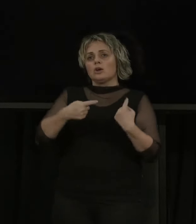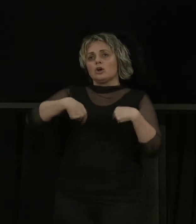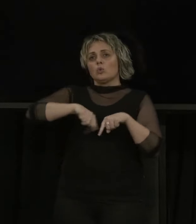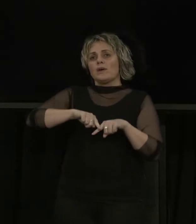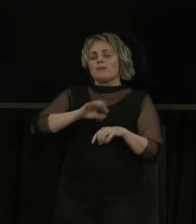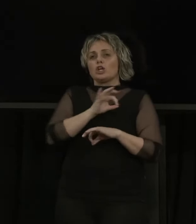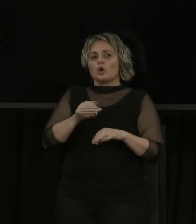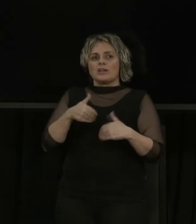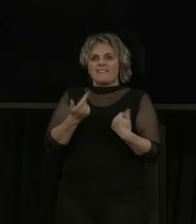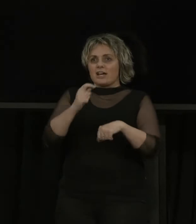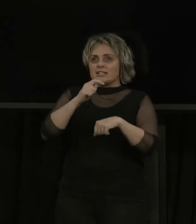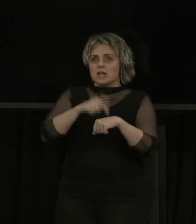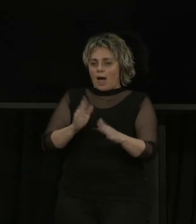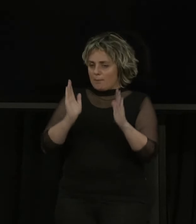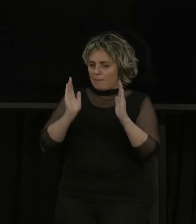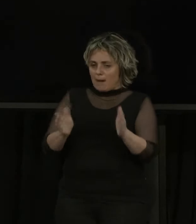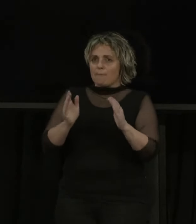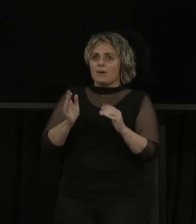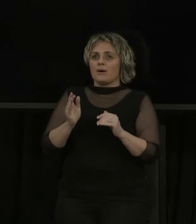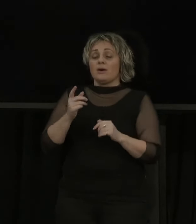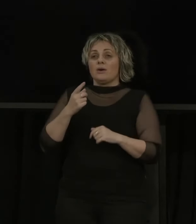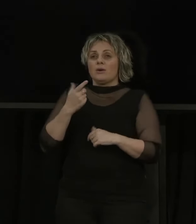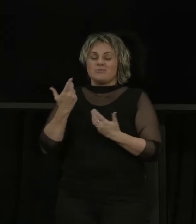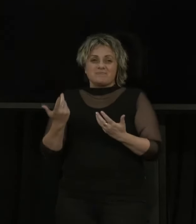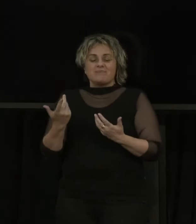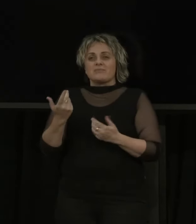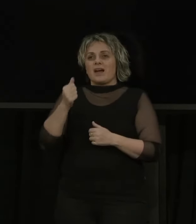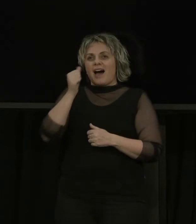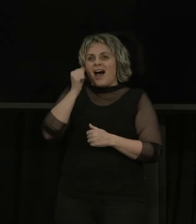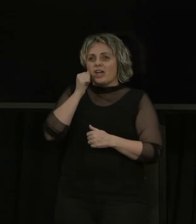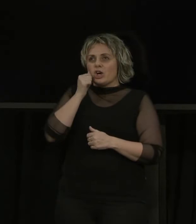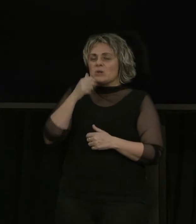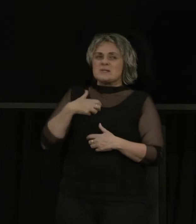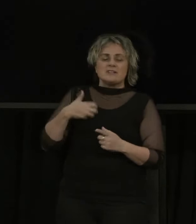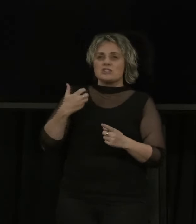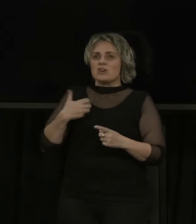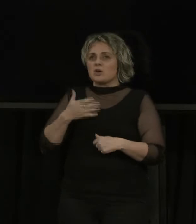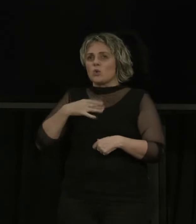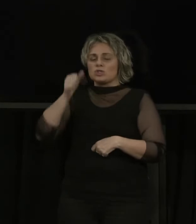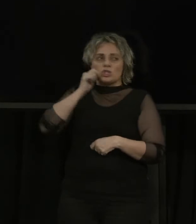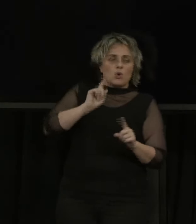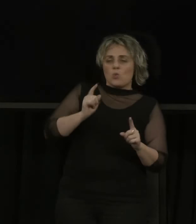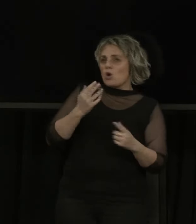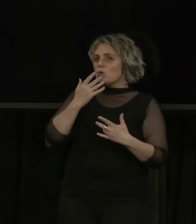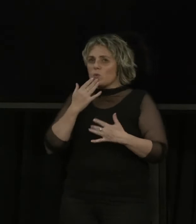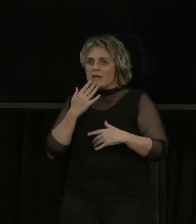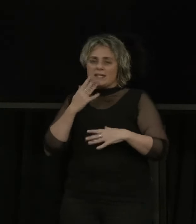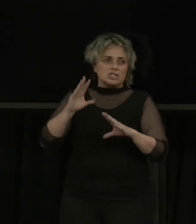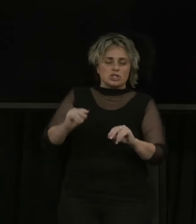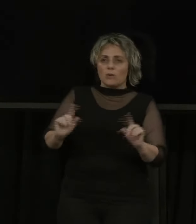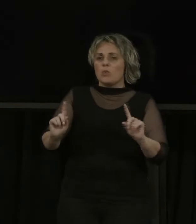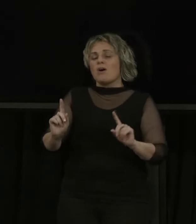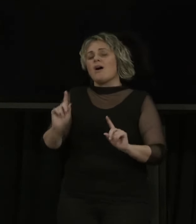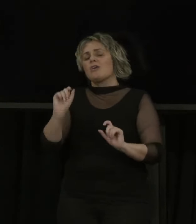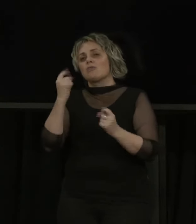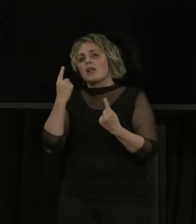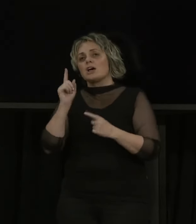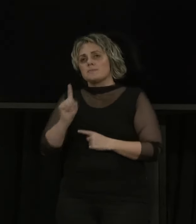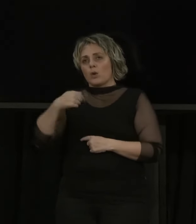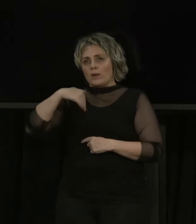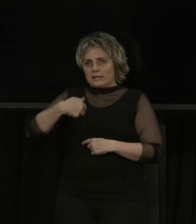because we need them. For the